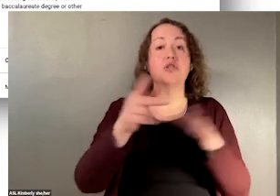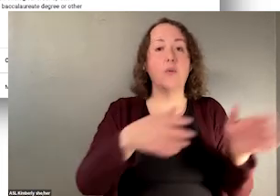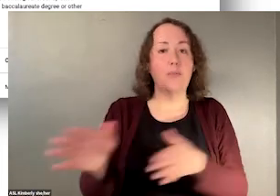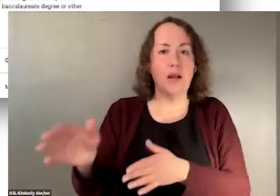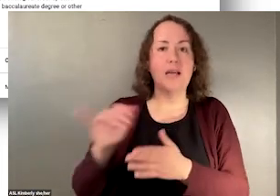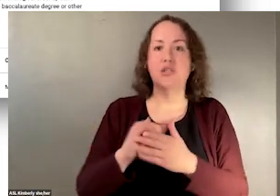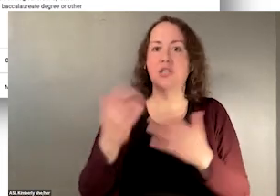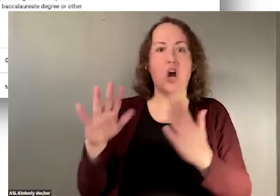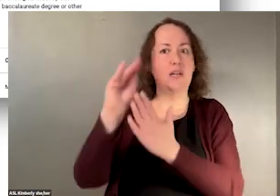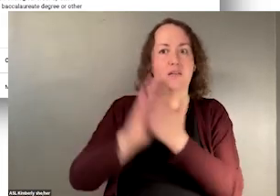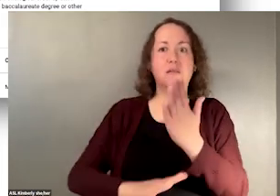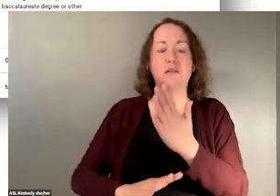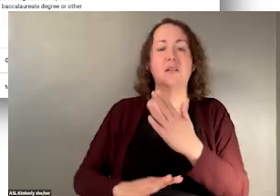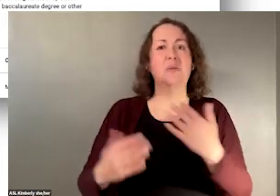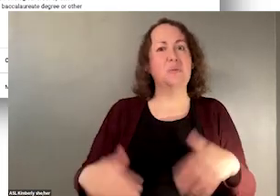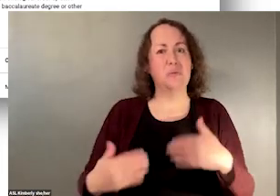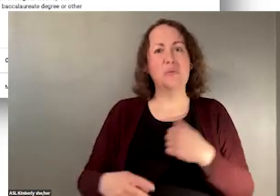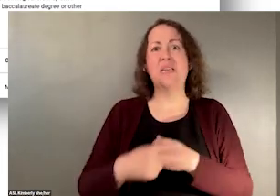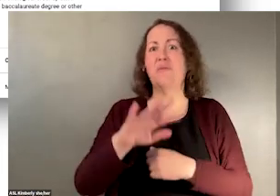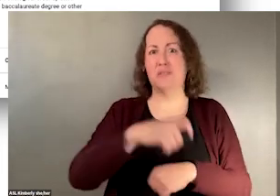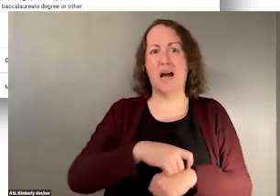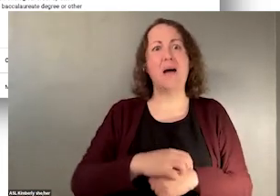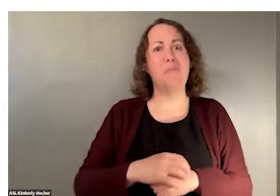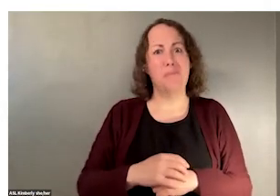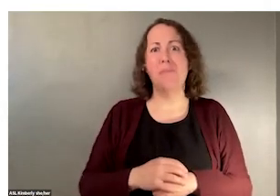It's a big time saver. You don't have to enter that information in.